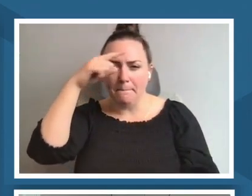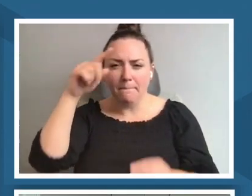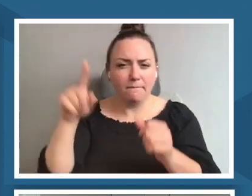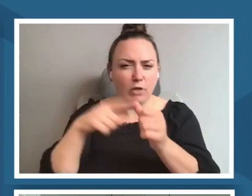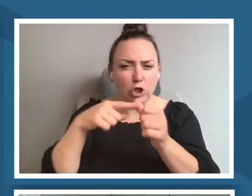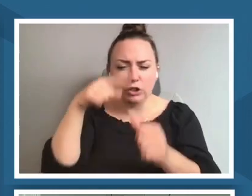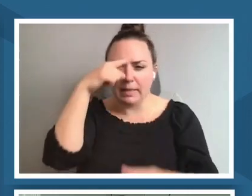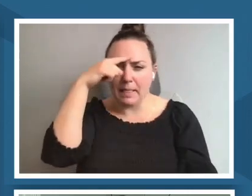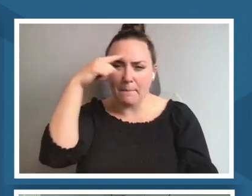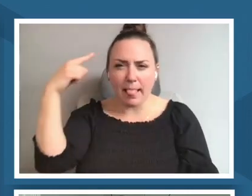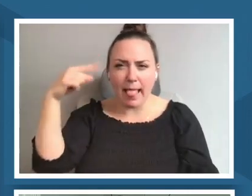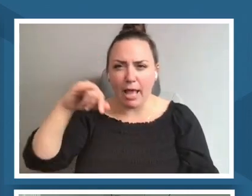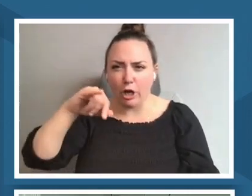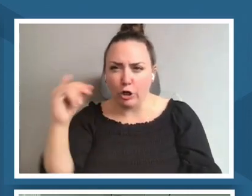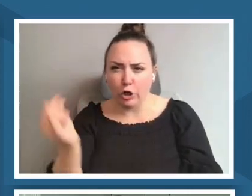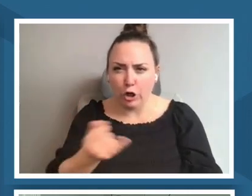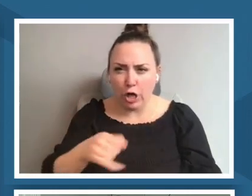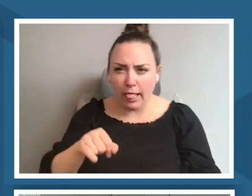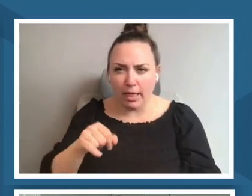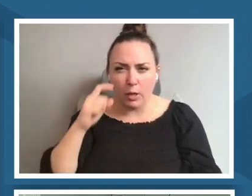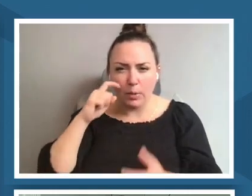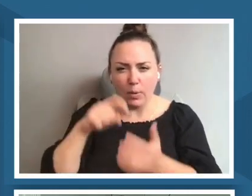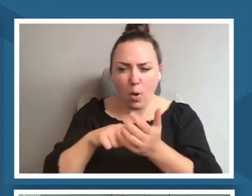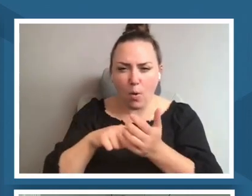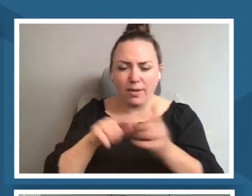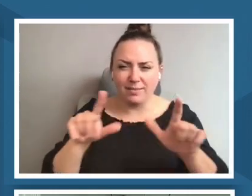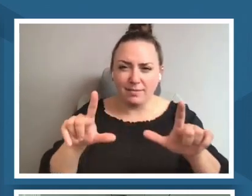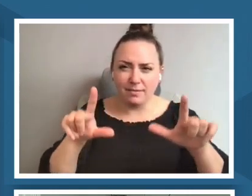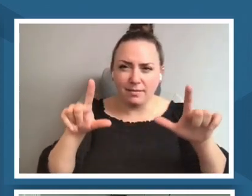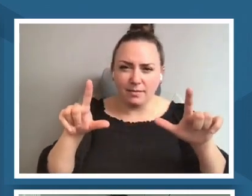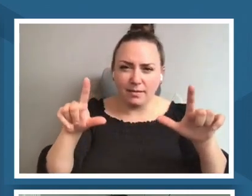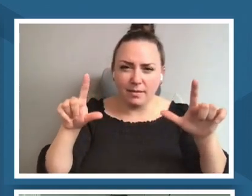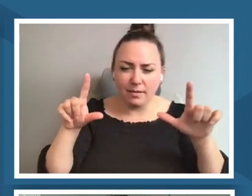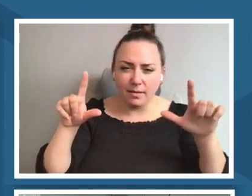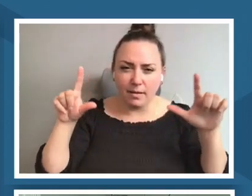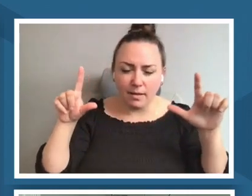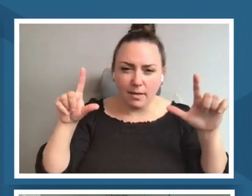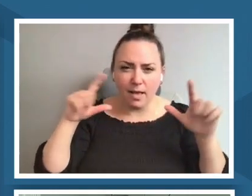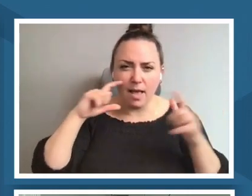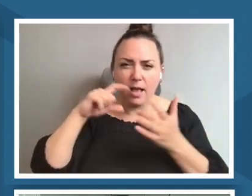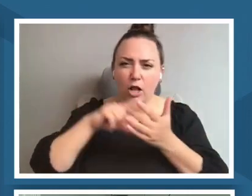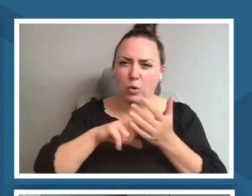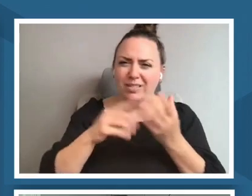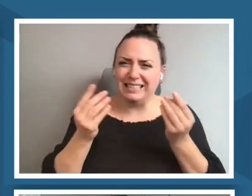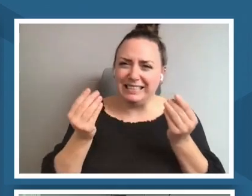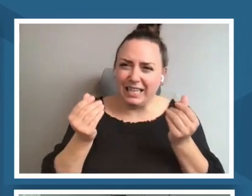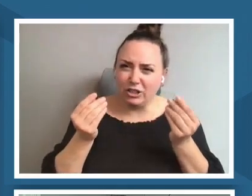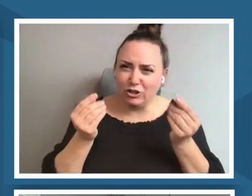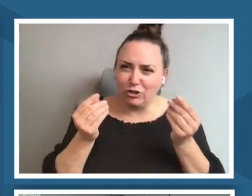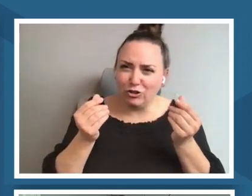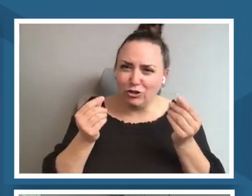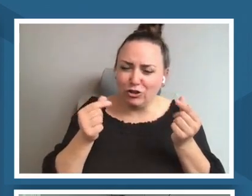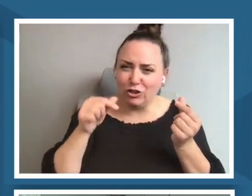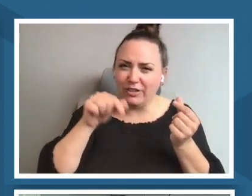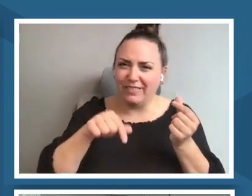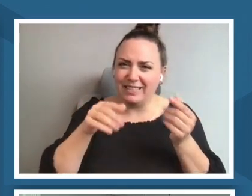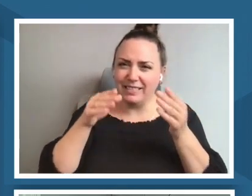and then as we got closer and closer i noticed the texture of this figure's